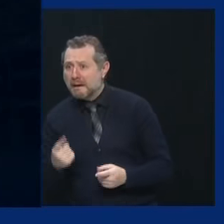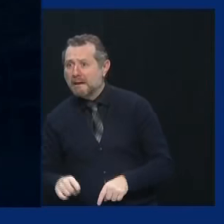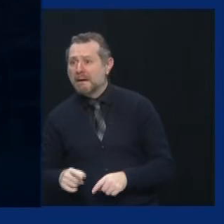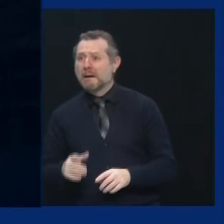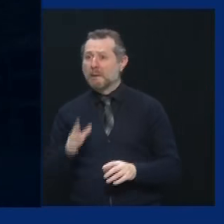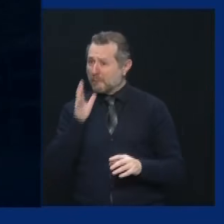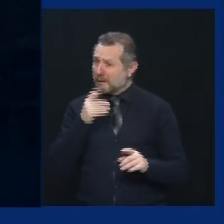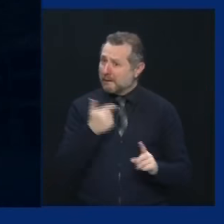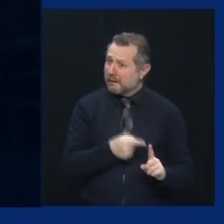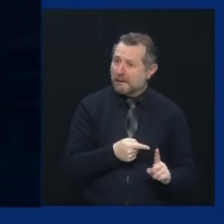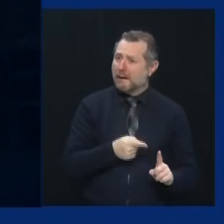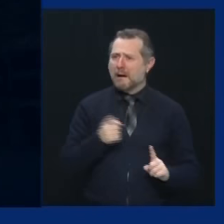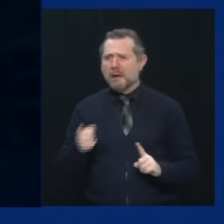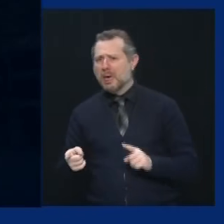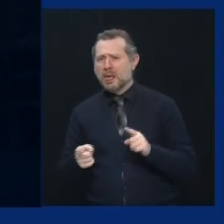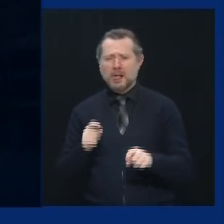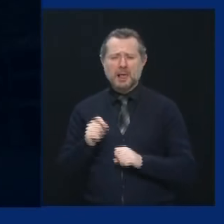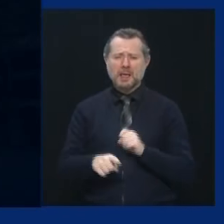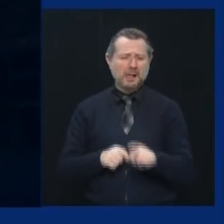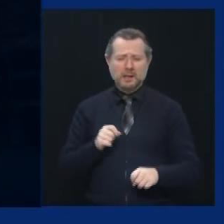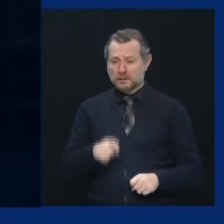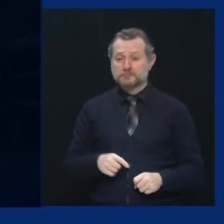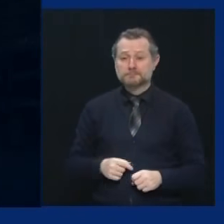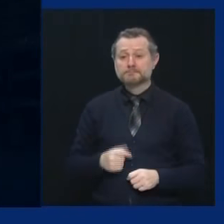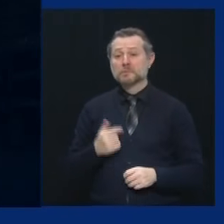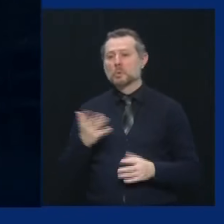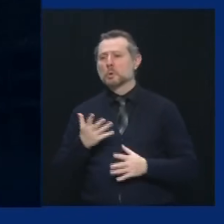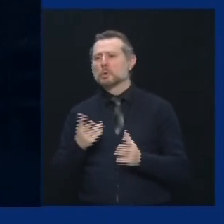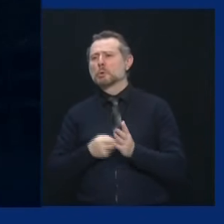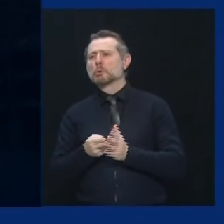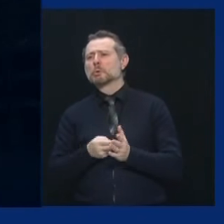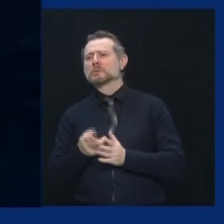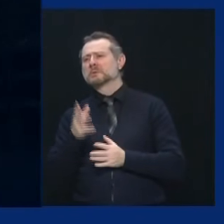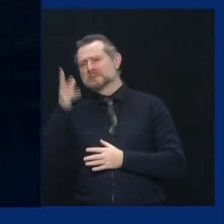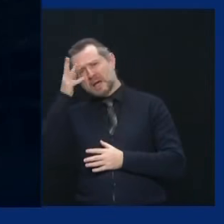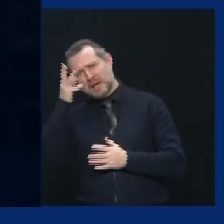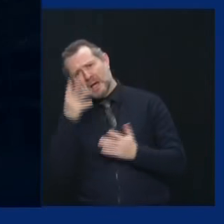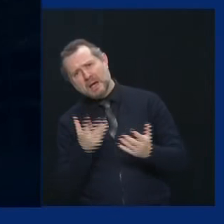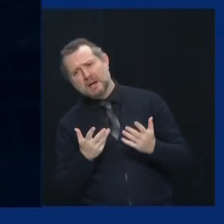TWO WEEKS. SO NOW WE CAN ACTUALLY PLAN. NOW I CAN TURN AROUND AND SAY TO